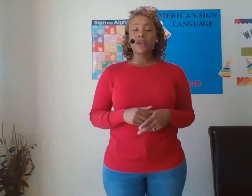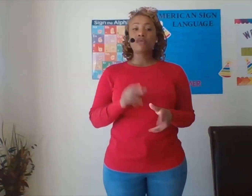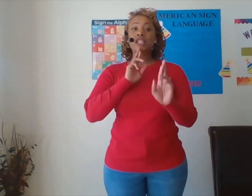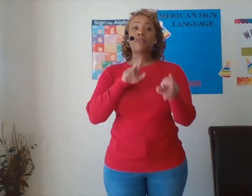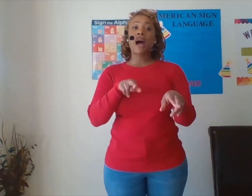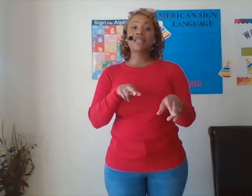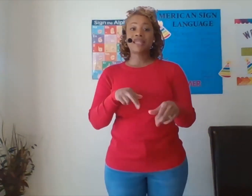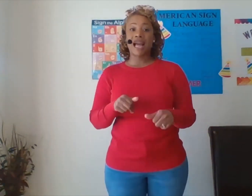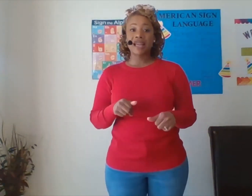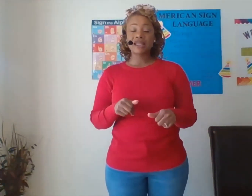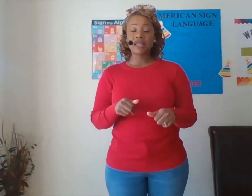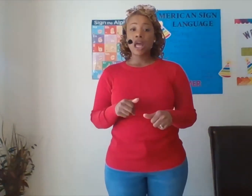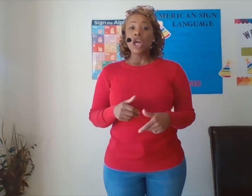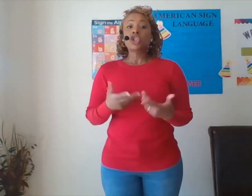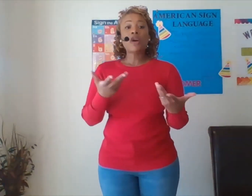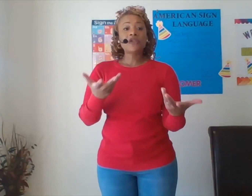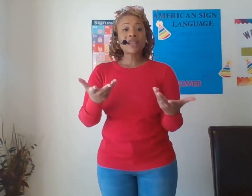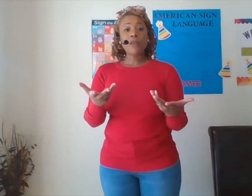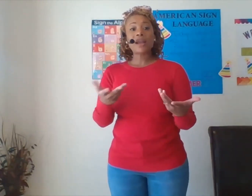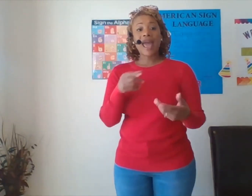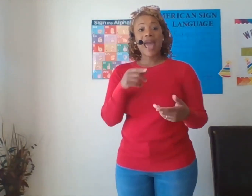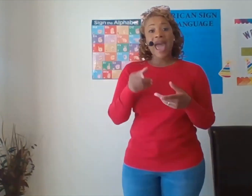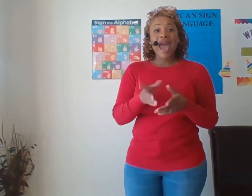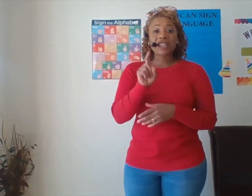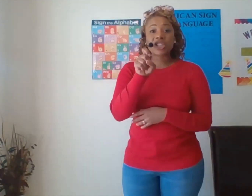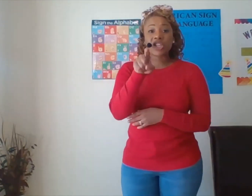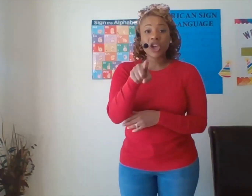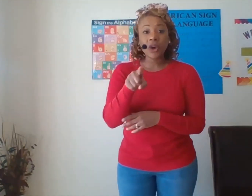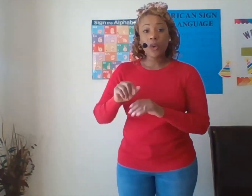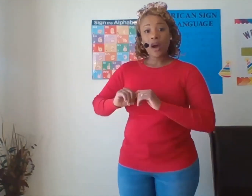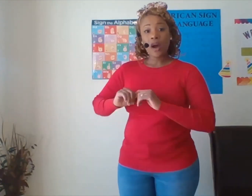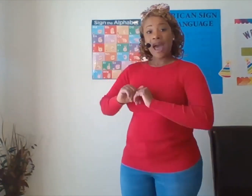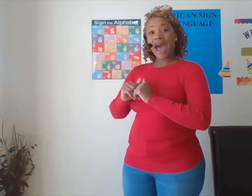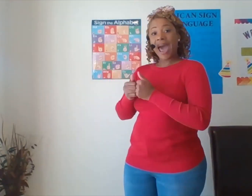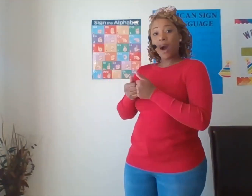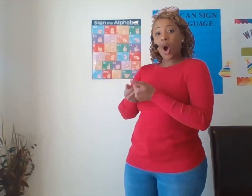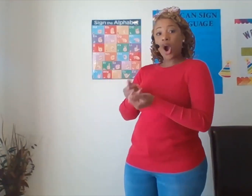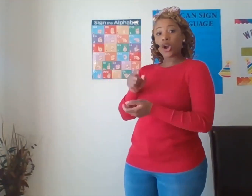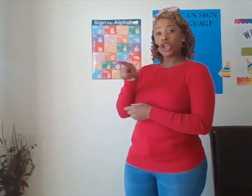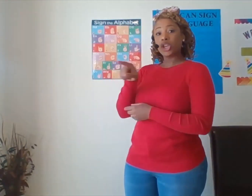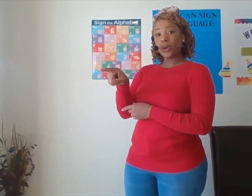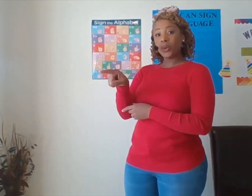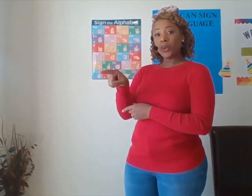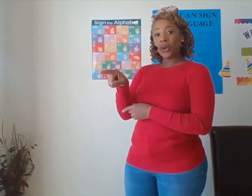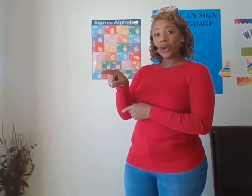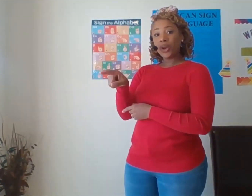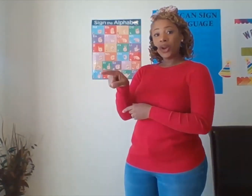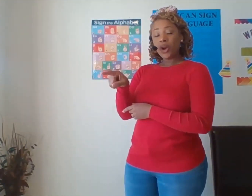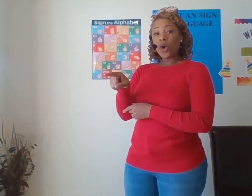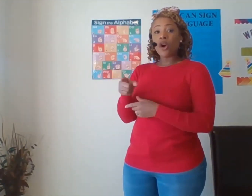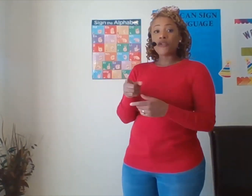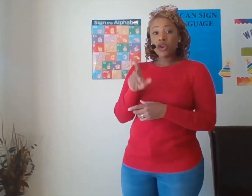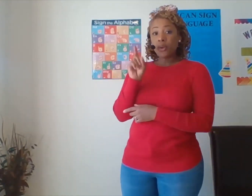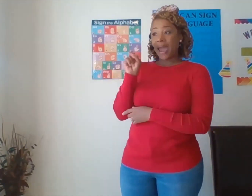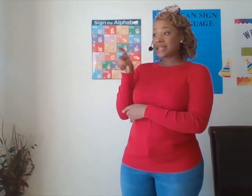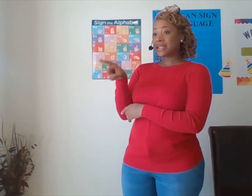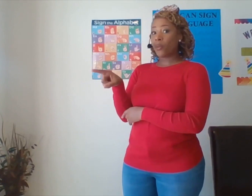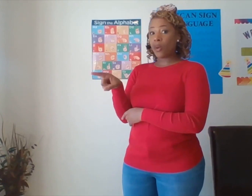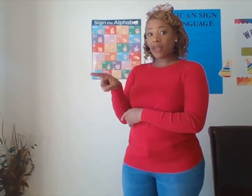response times so if someone asked you how are you or you ask someone that